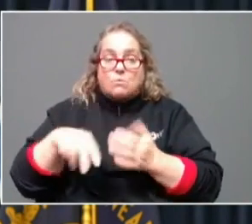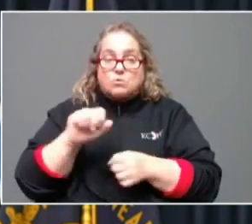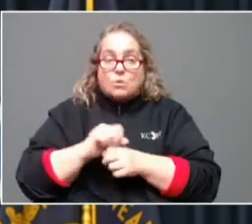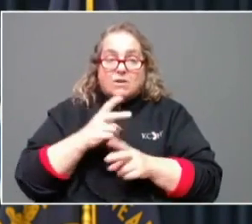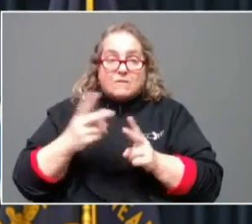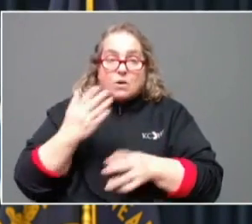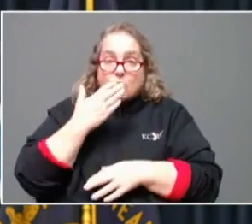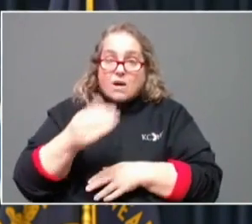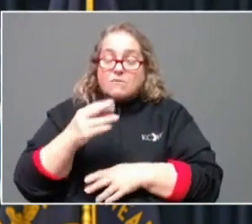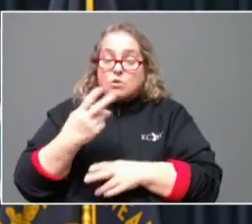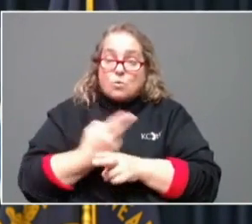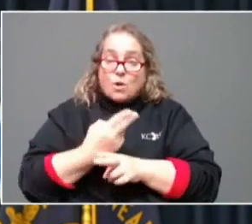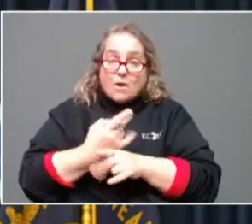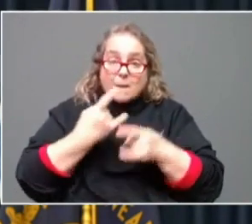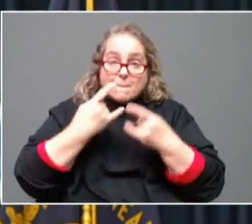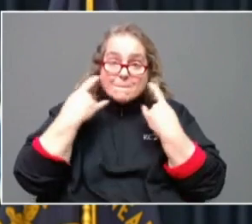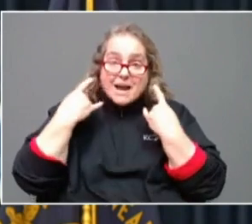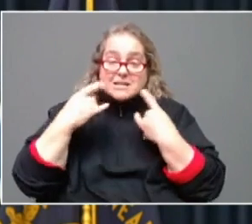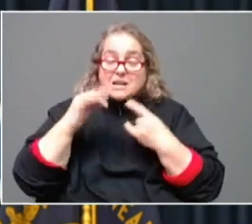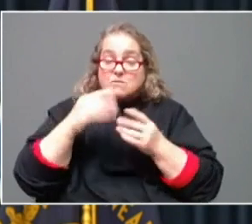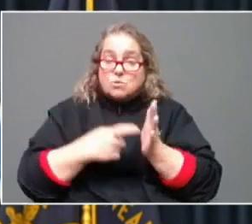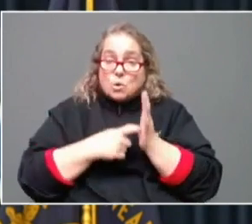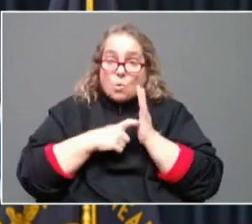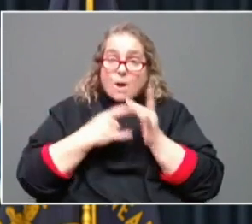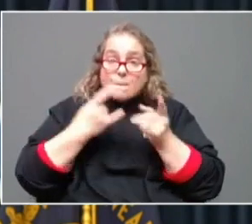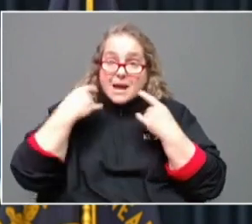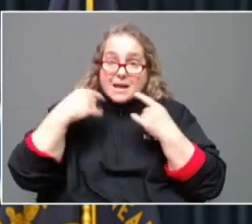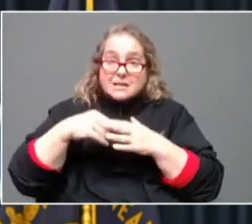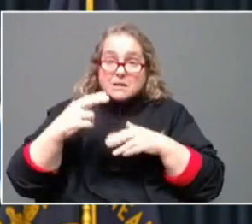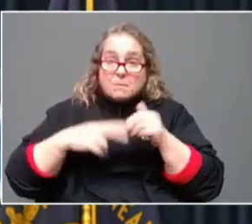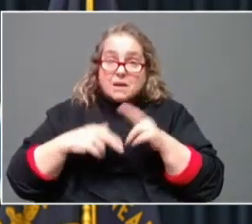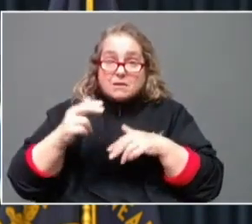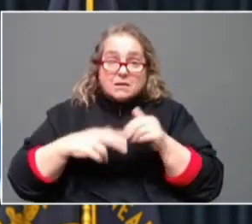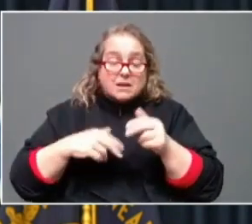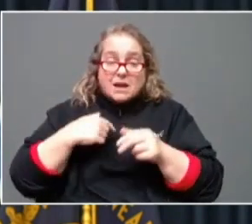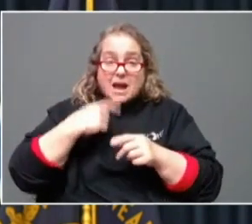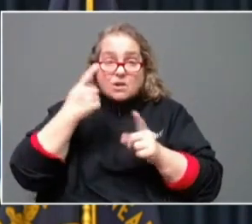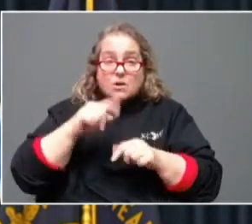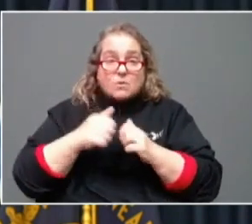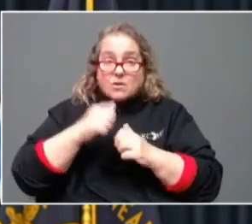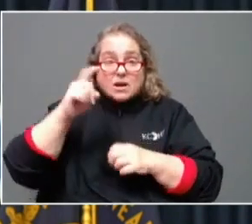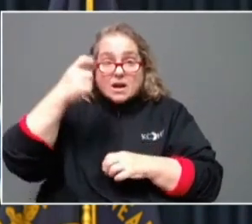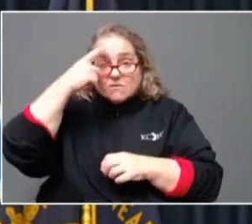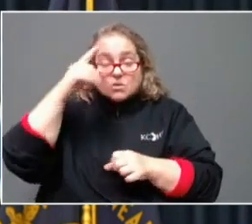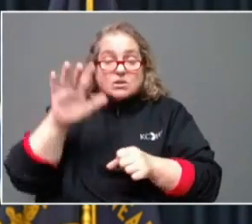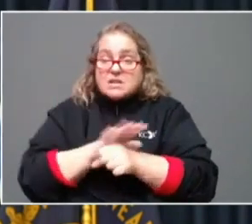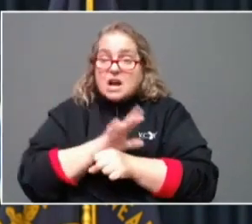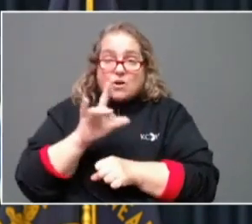if you require masks in the building and make use of that resource, I think I agree that Governor entirely, you can safely stay in school and your